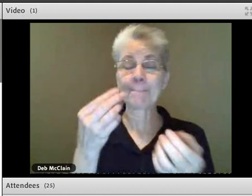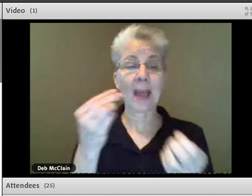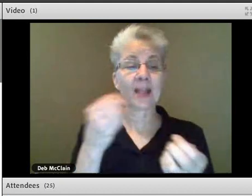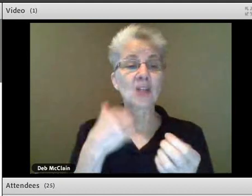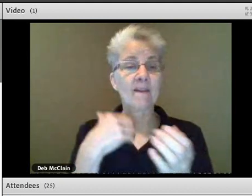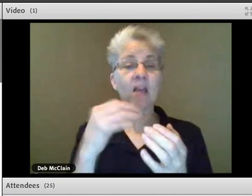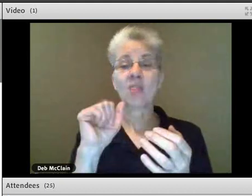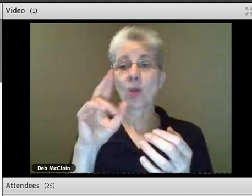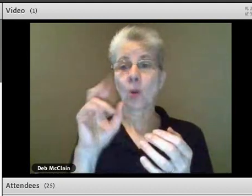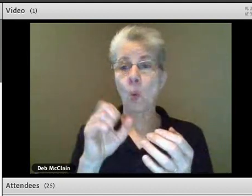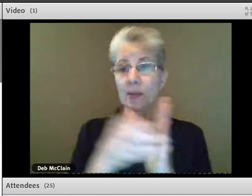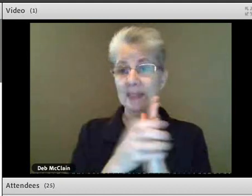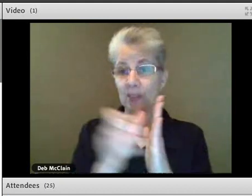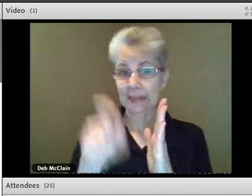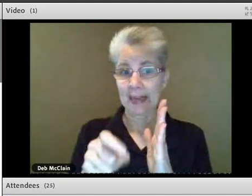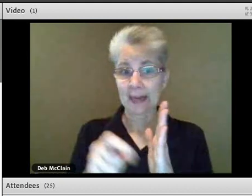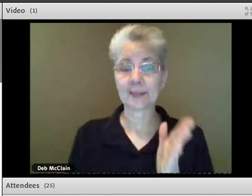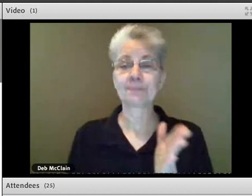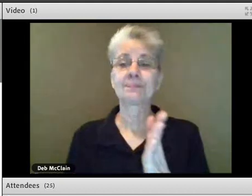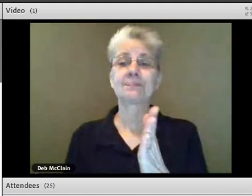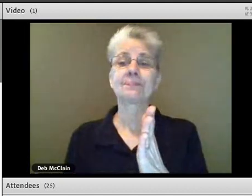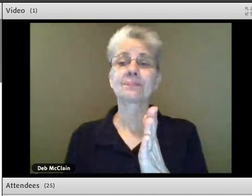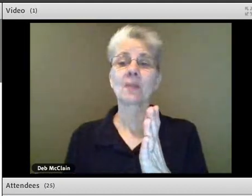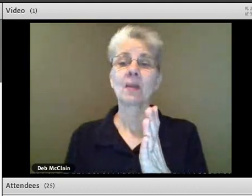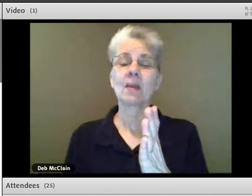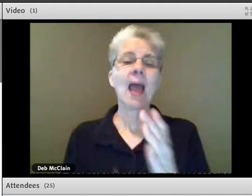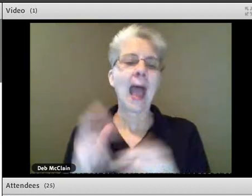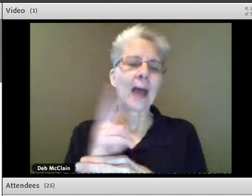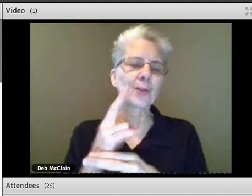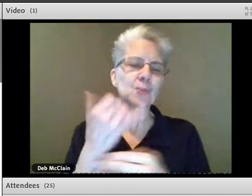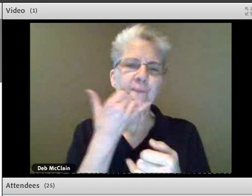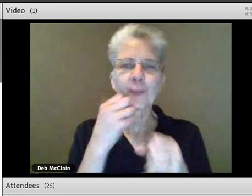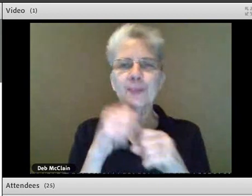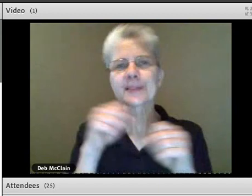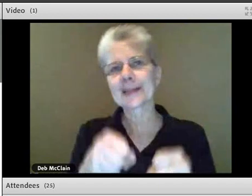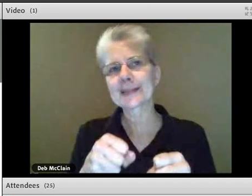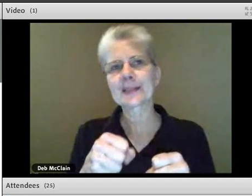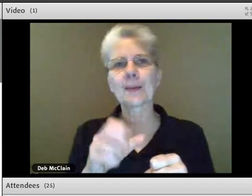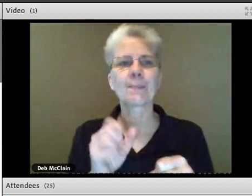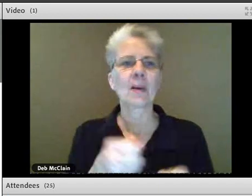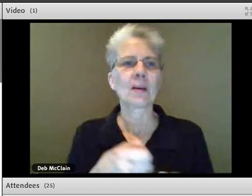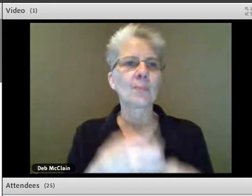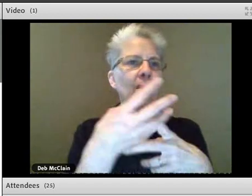they needed for the job, like, such as how to use the phone system, how to put a book into the system,